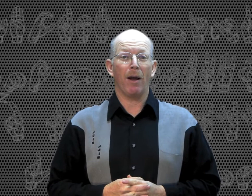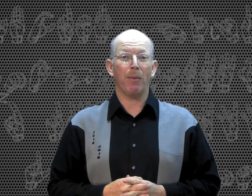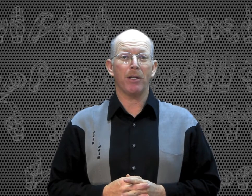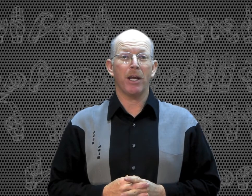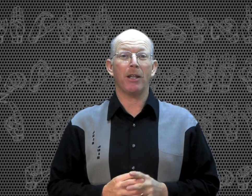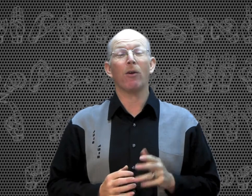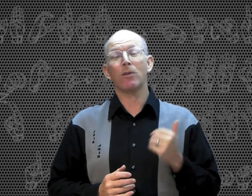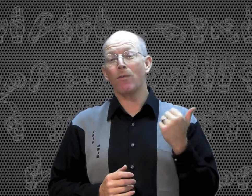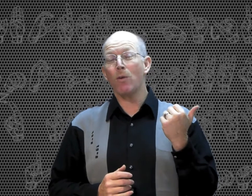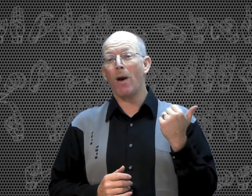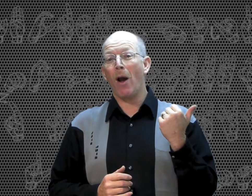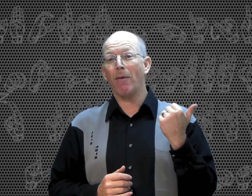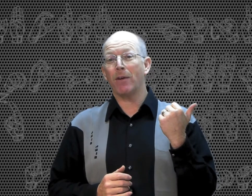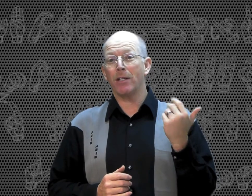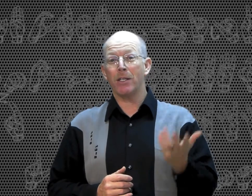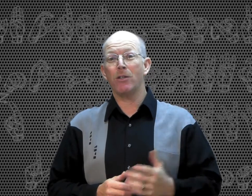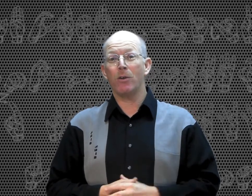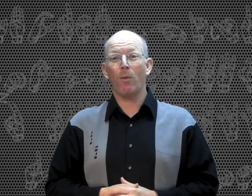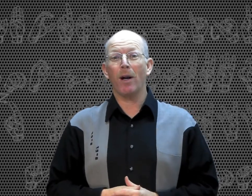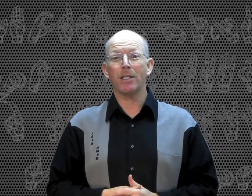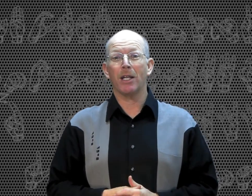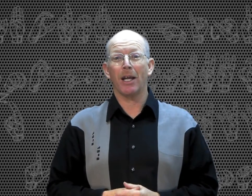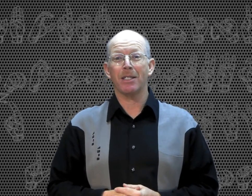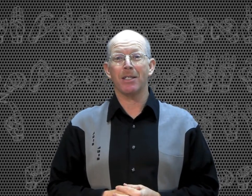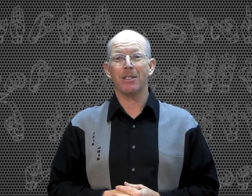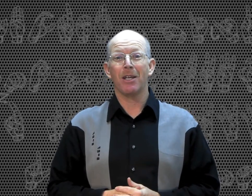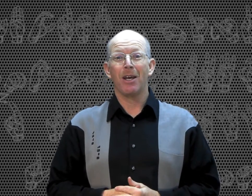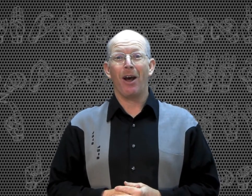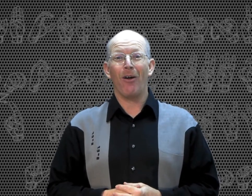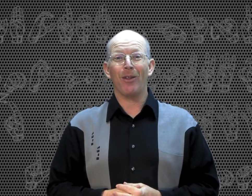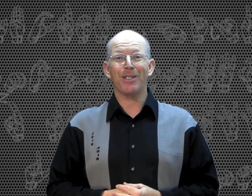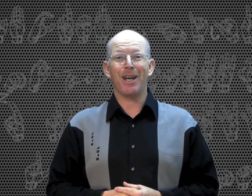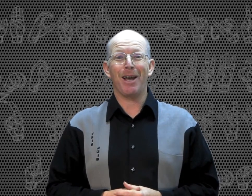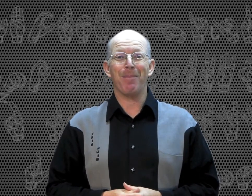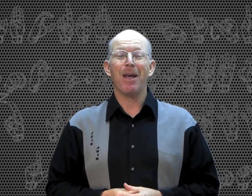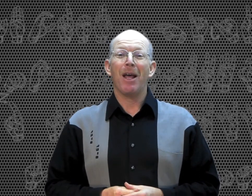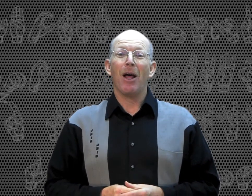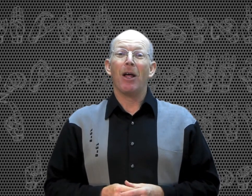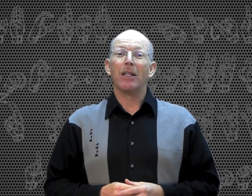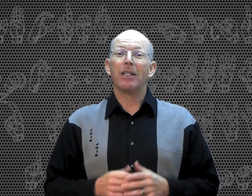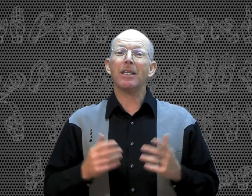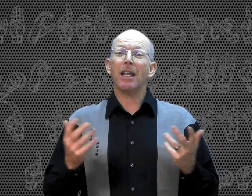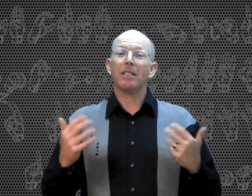So I appreciate those of you who have continued to watch the lessons all of this time.